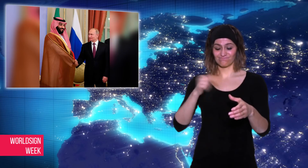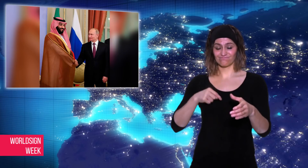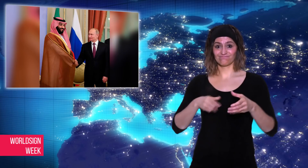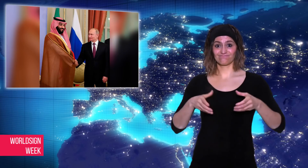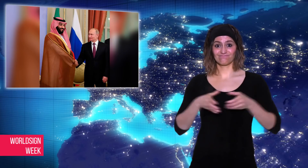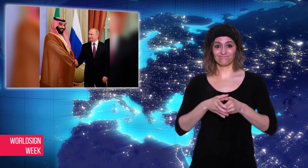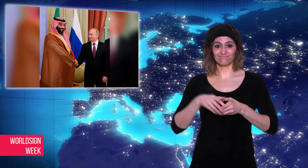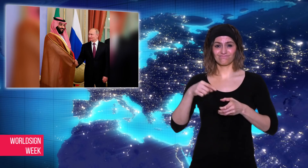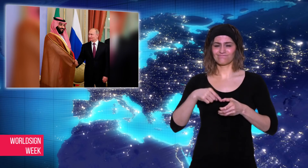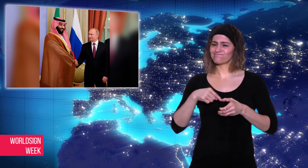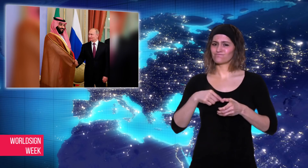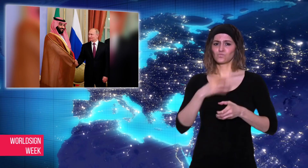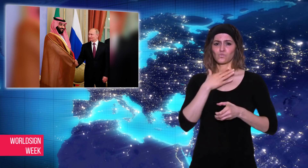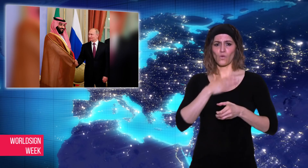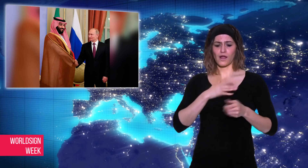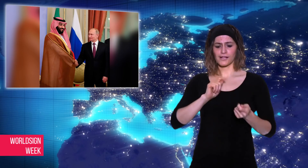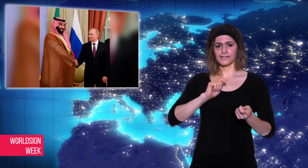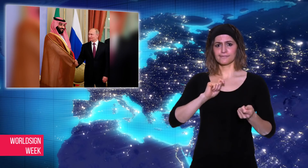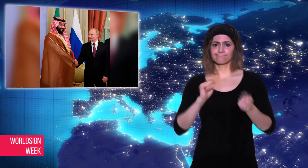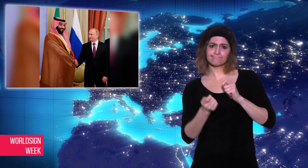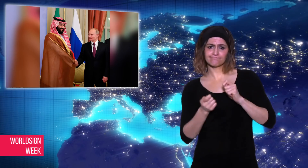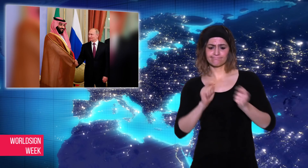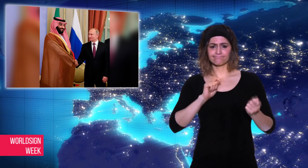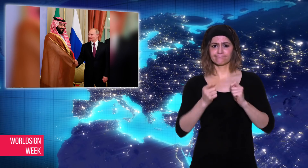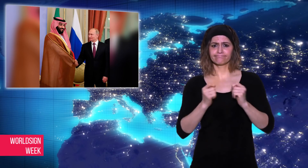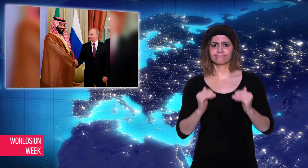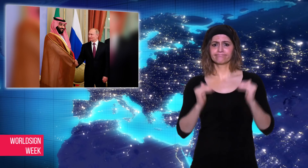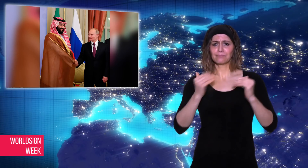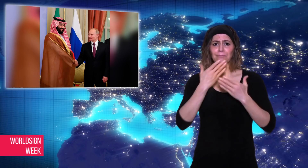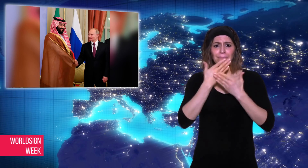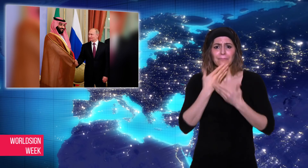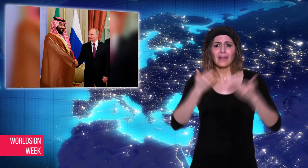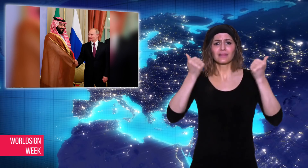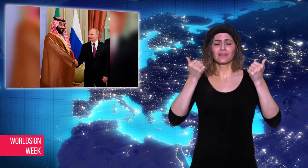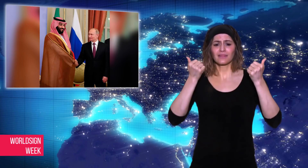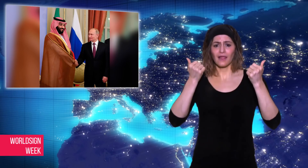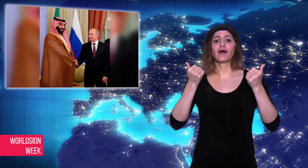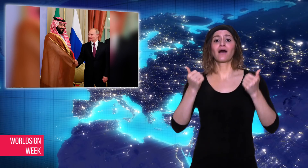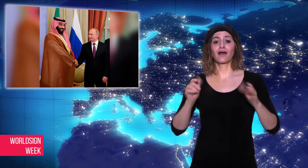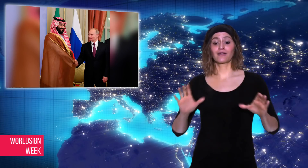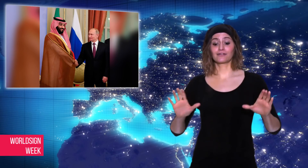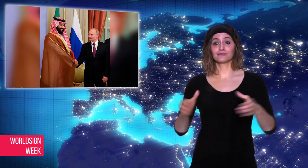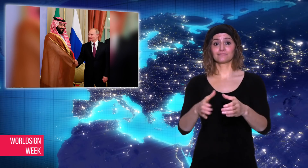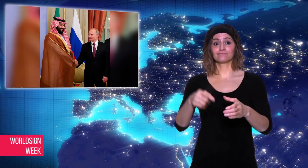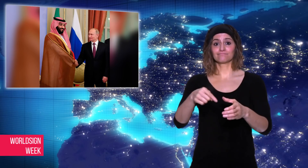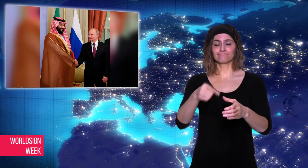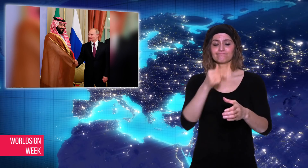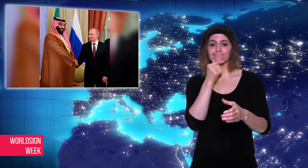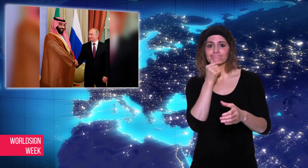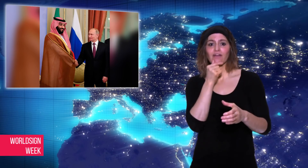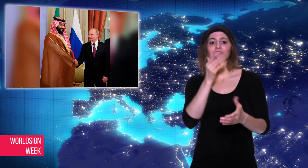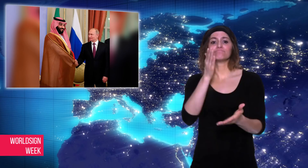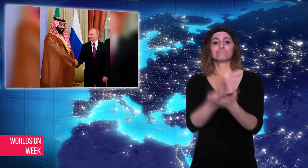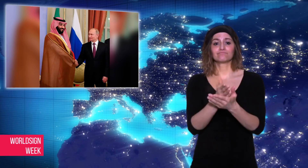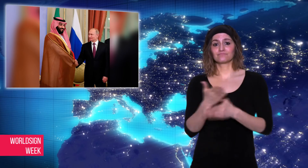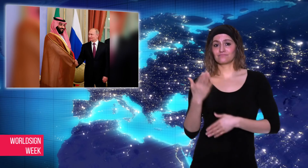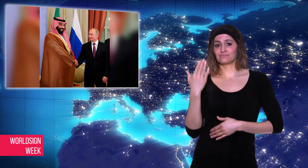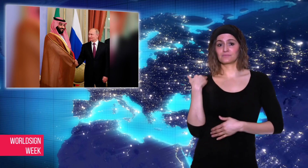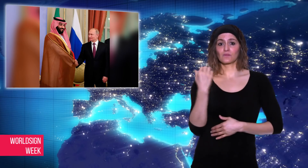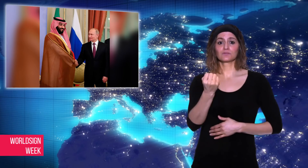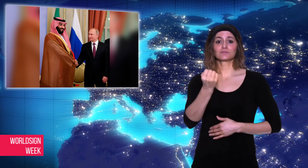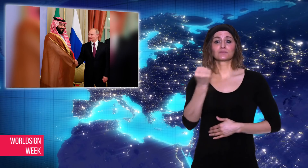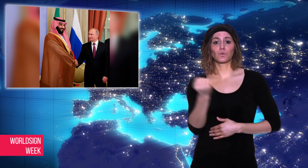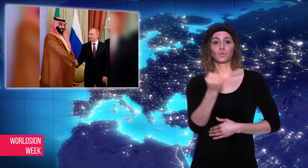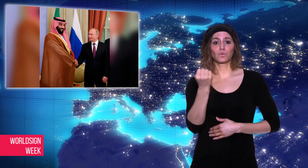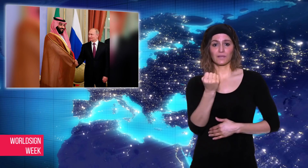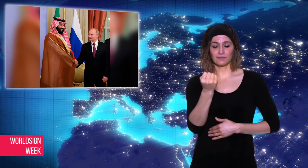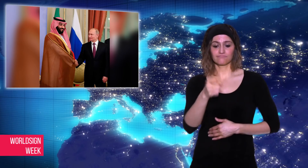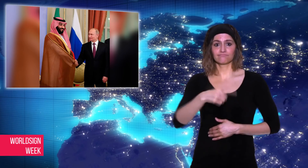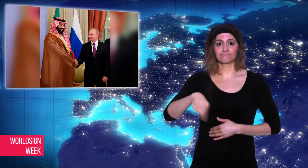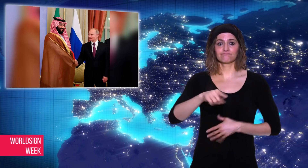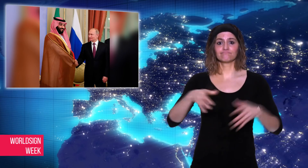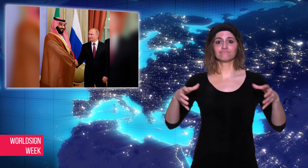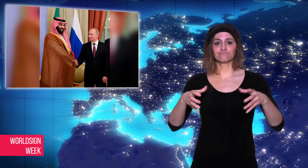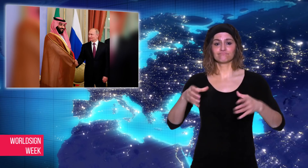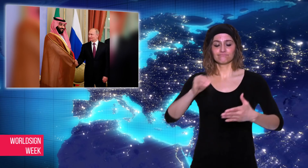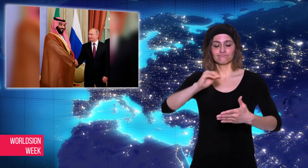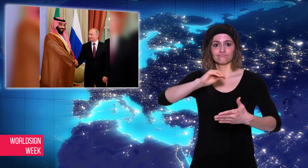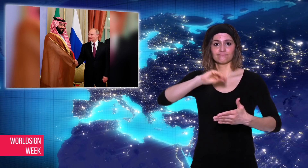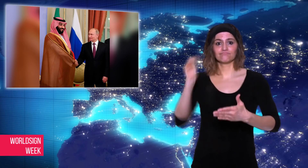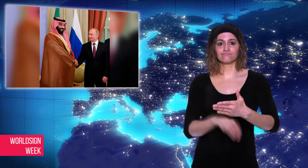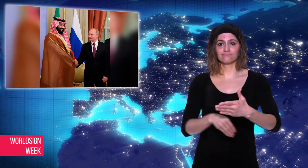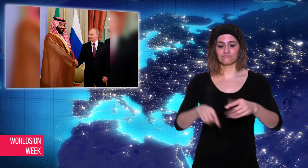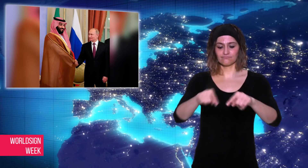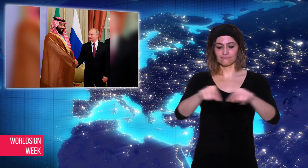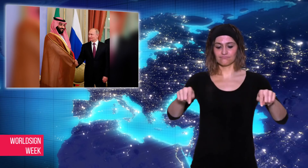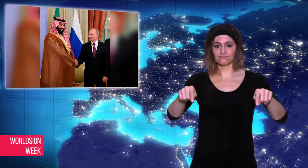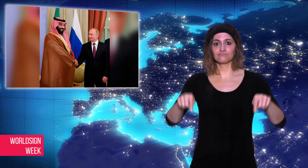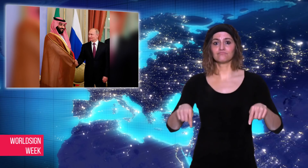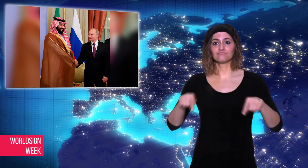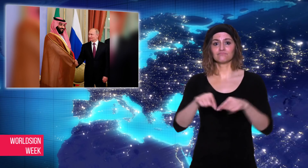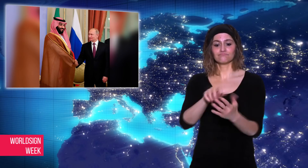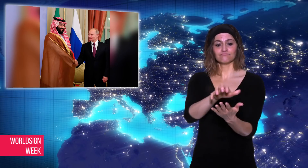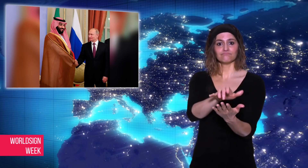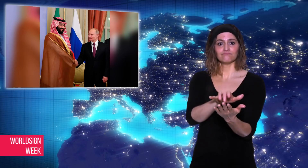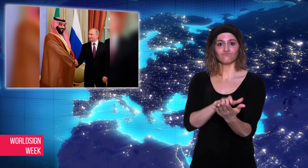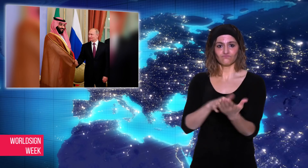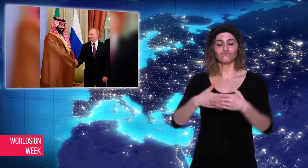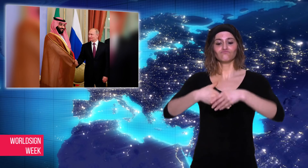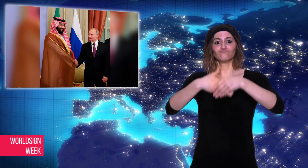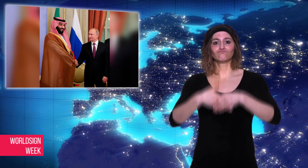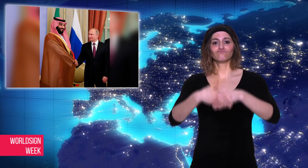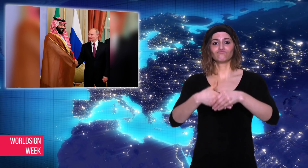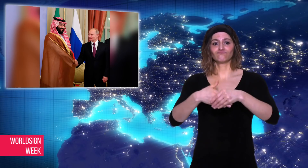that regulates trade disputes. All leaders, except United States president Donald Trump,